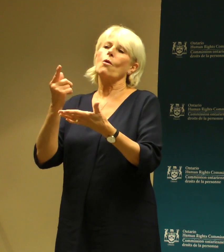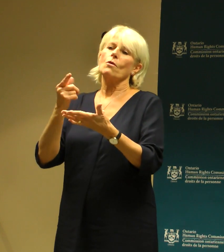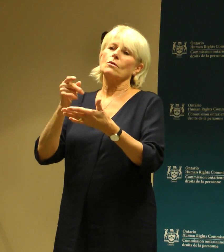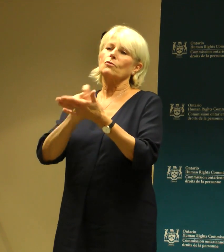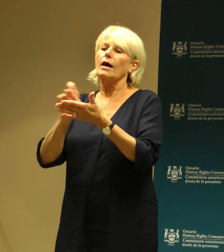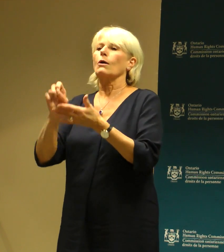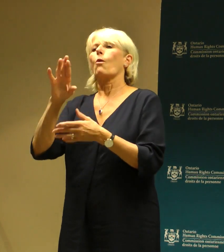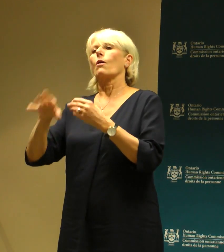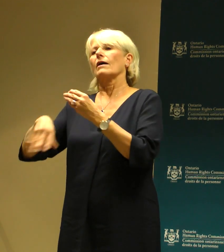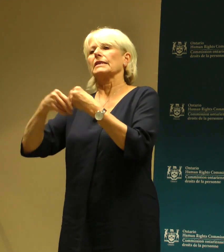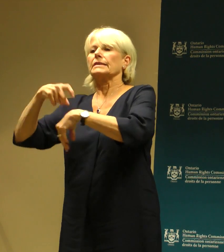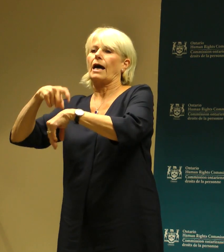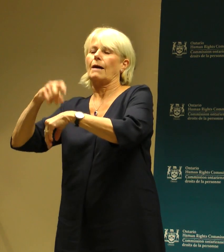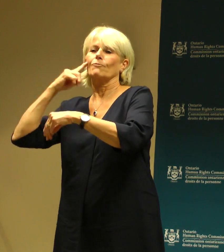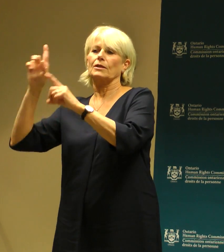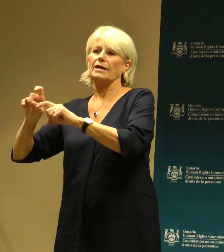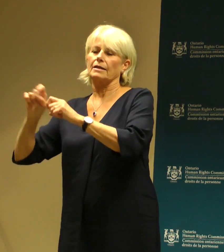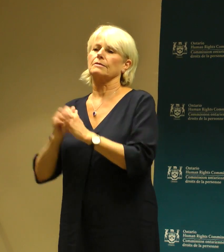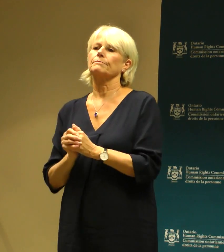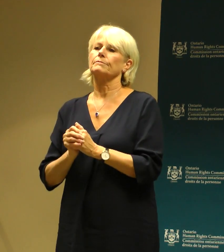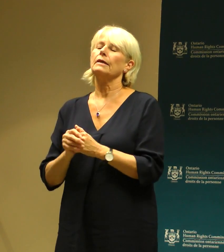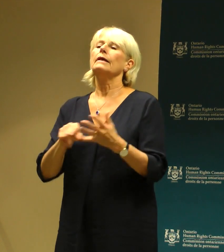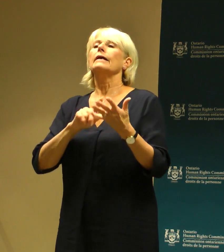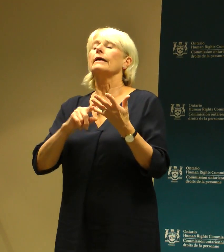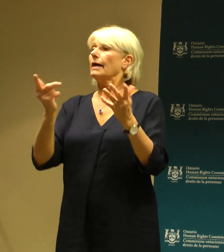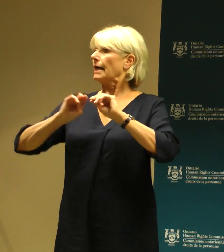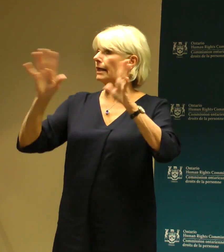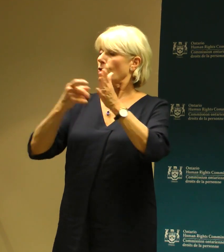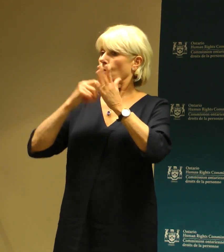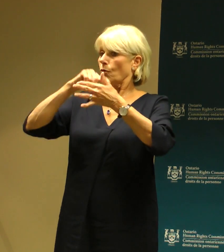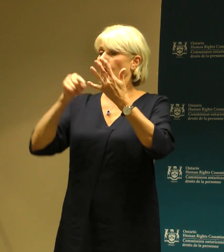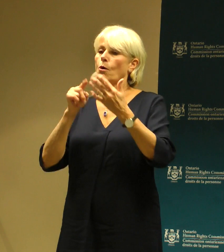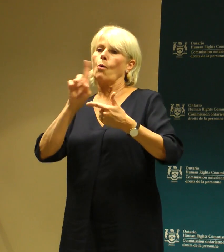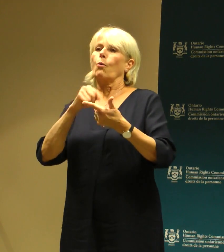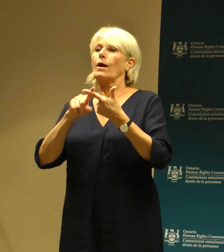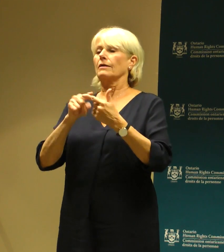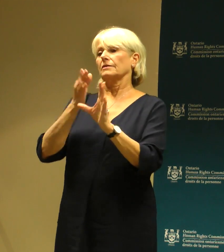Finally, we will consider whether there is clear criteria for when psychoeducational